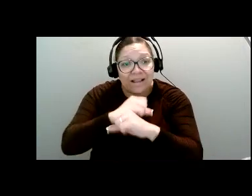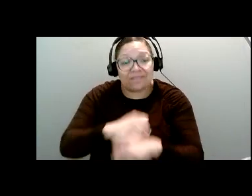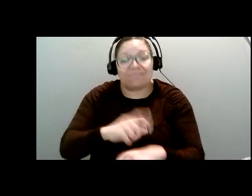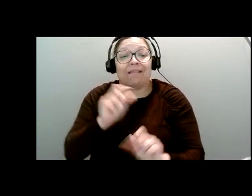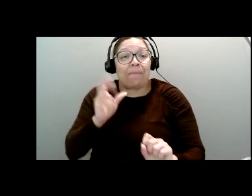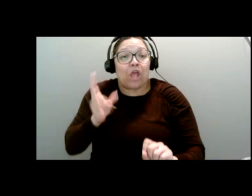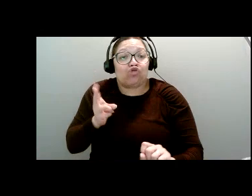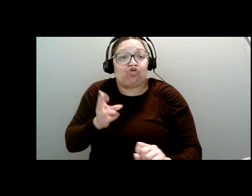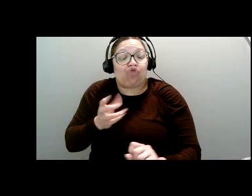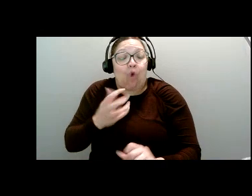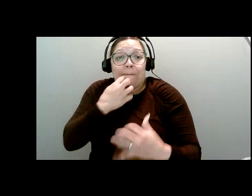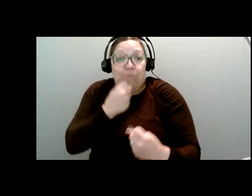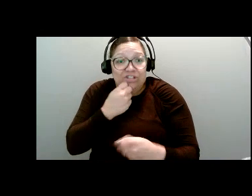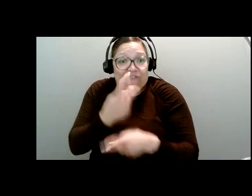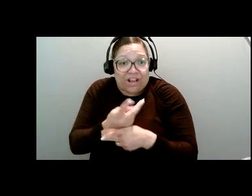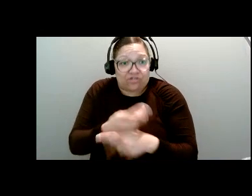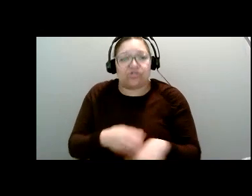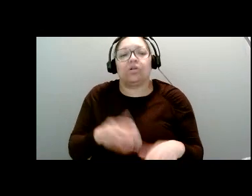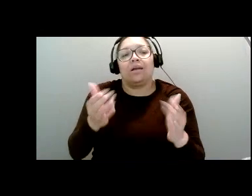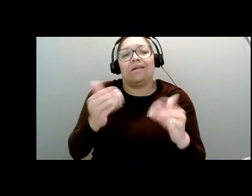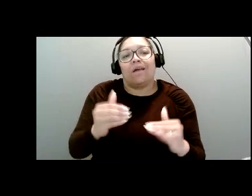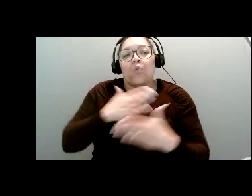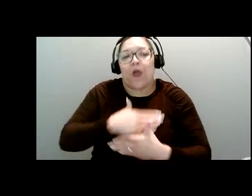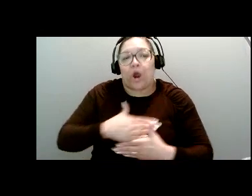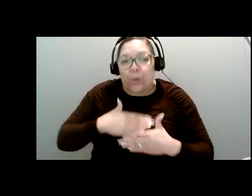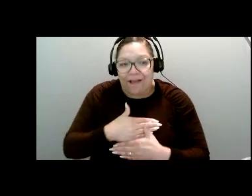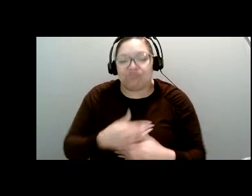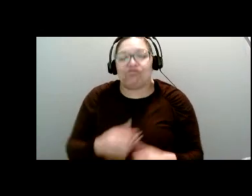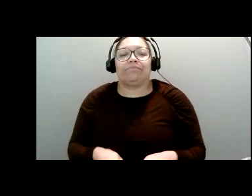It could be recreation, education, community development,